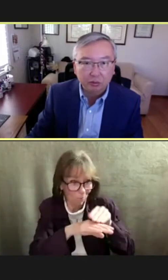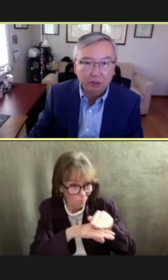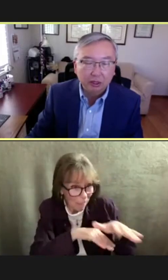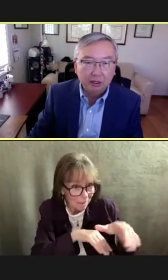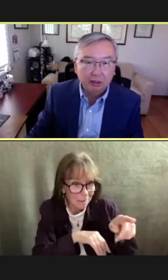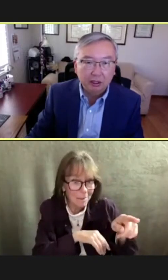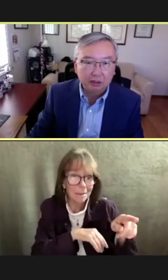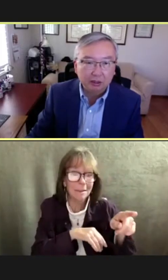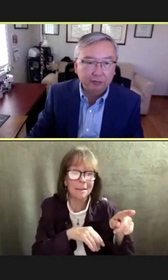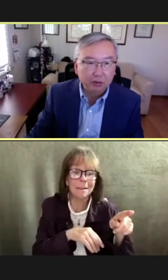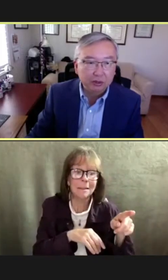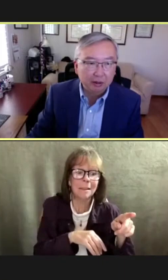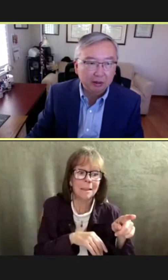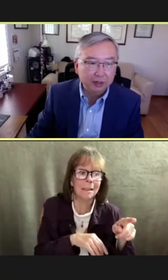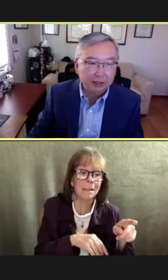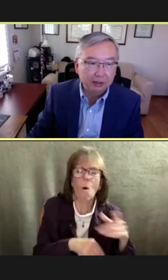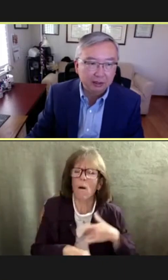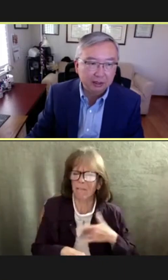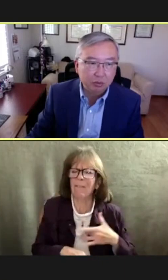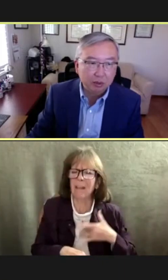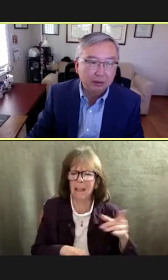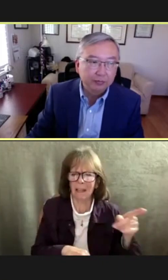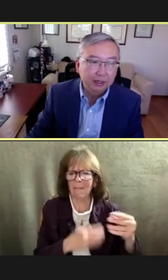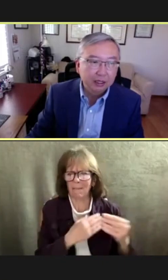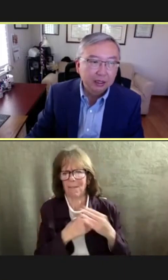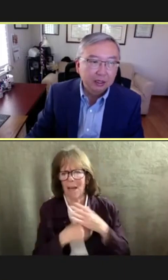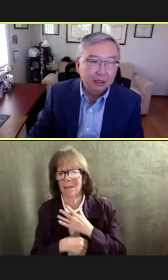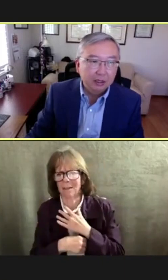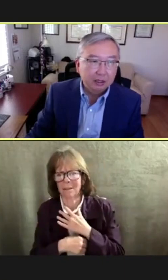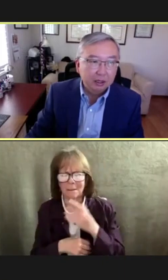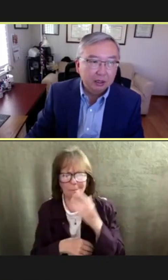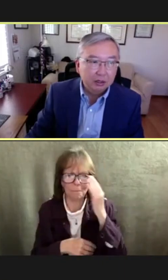or they feel they are affected in this way.